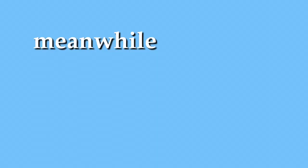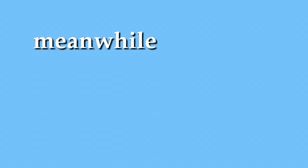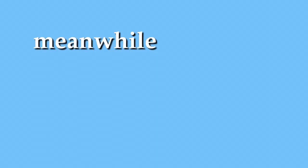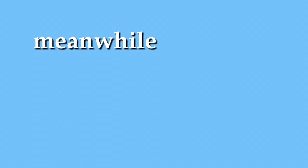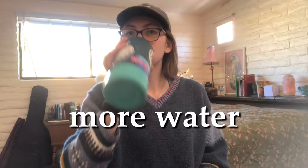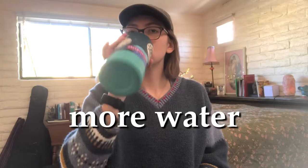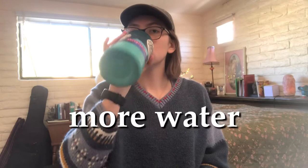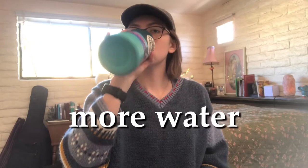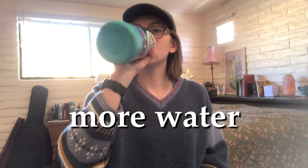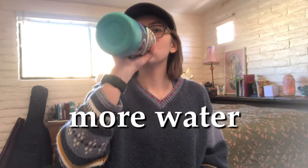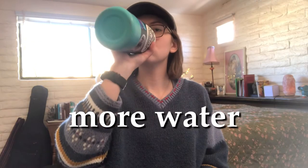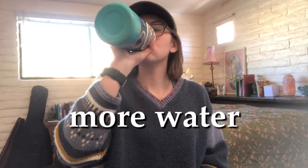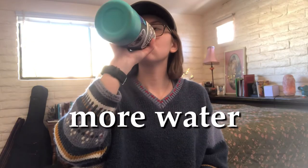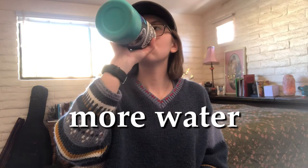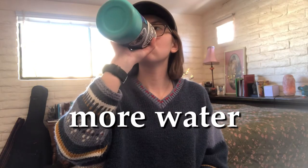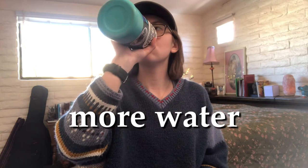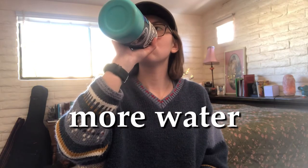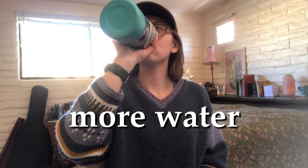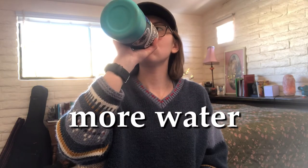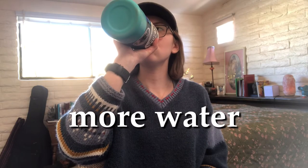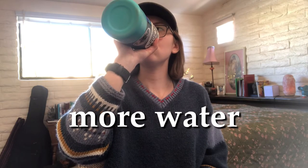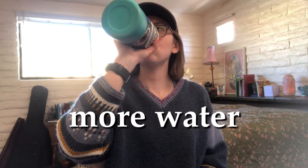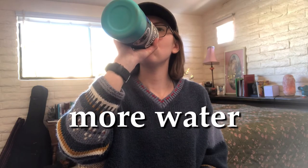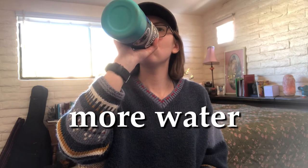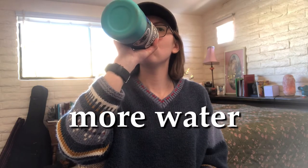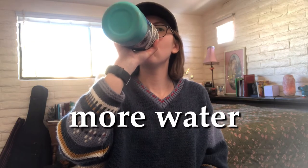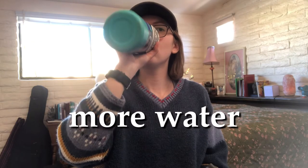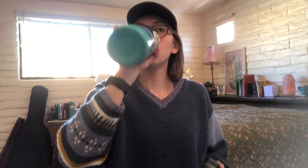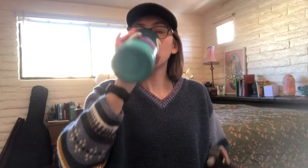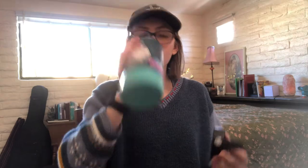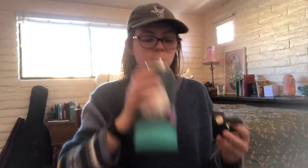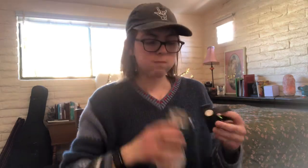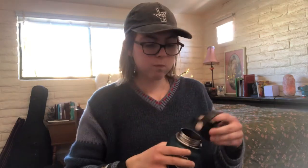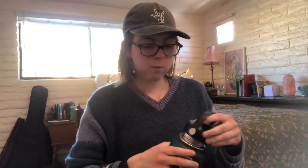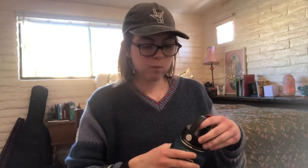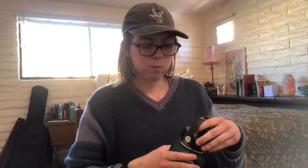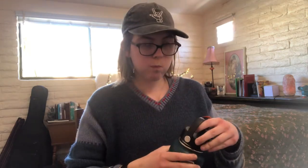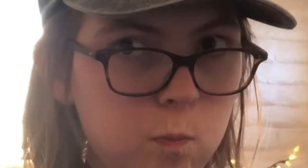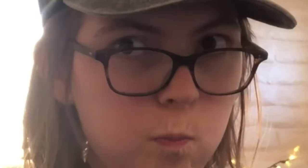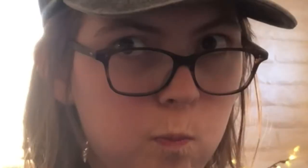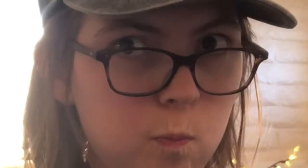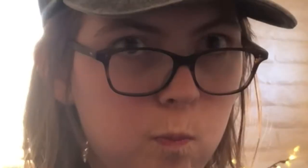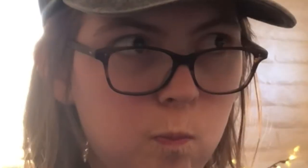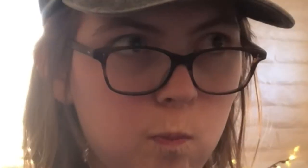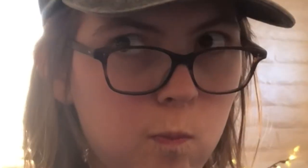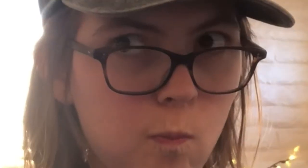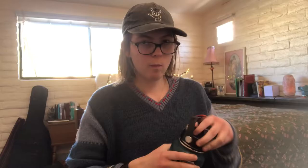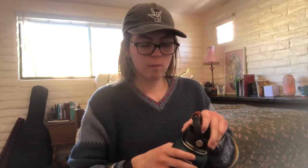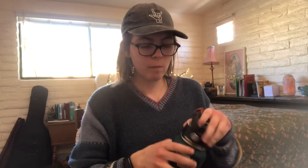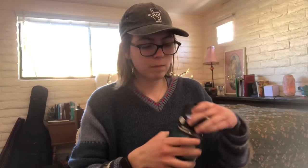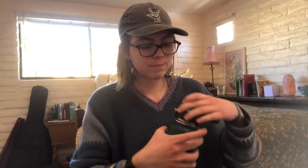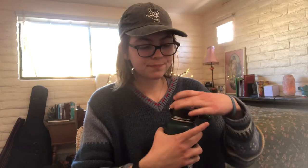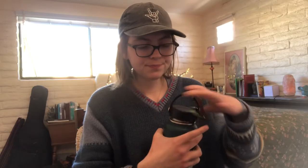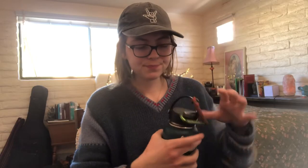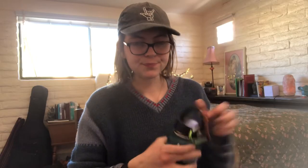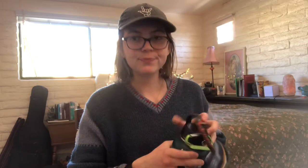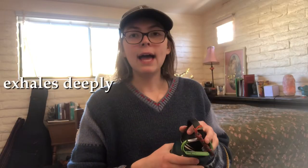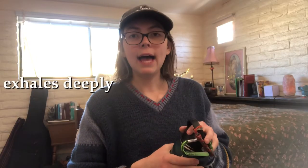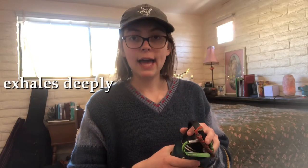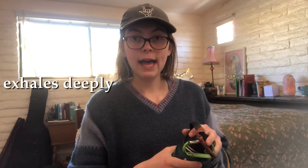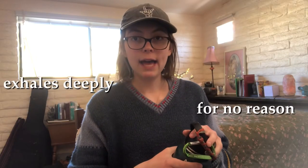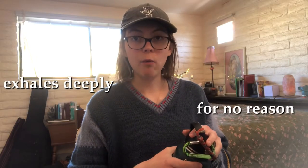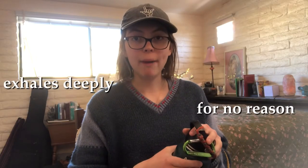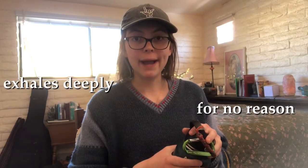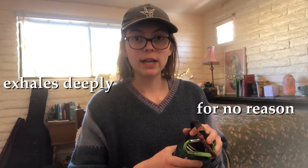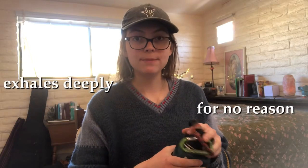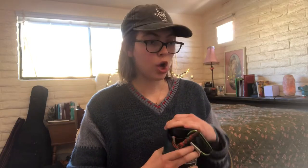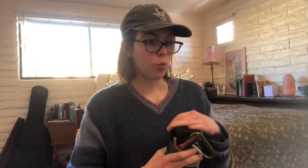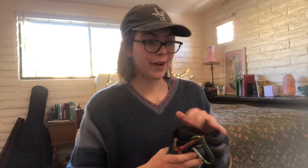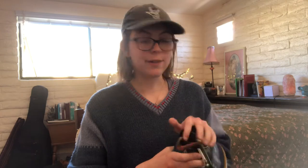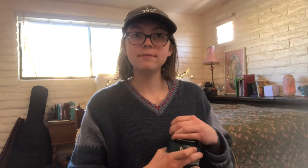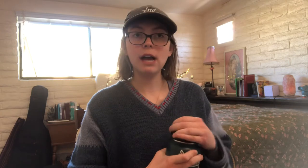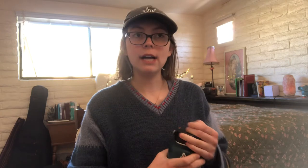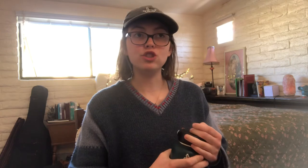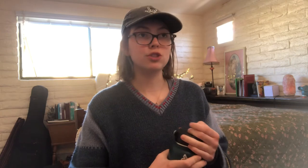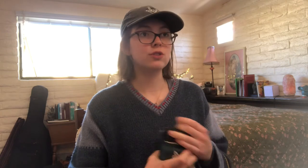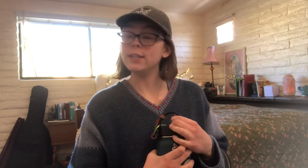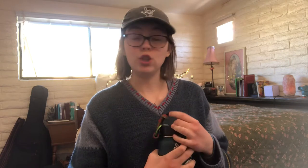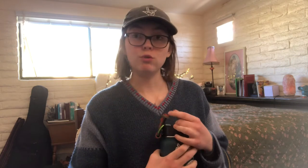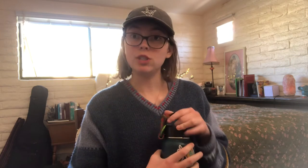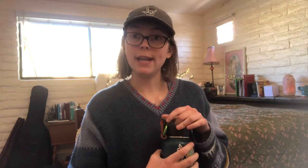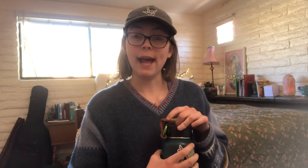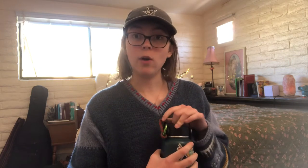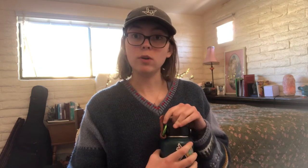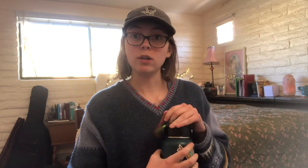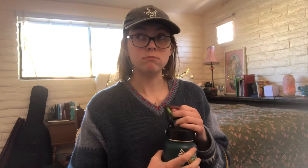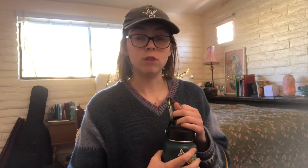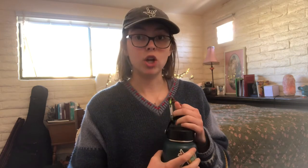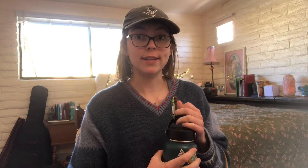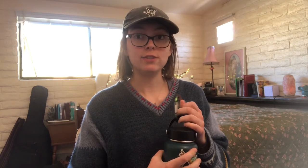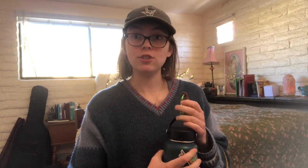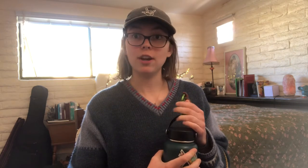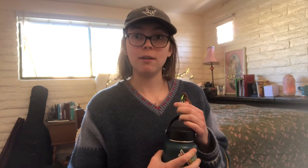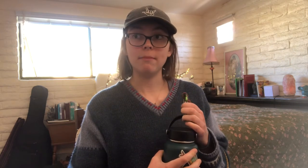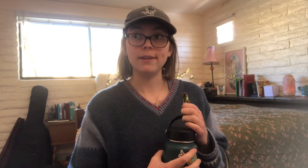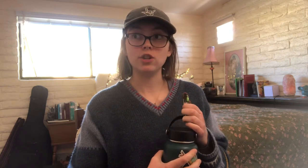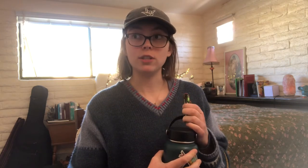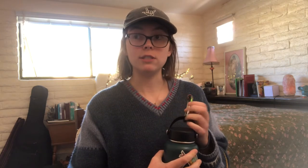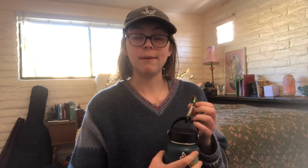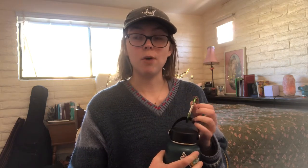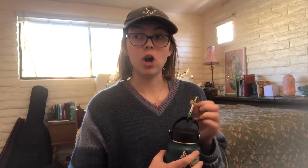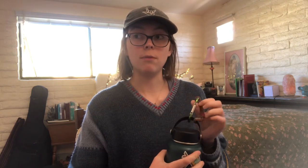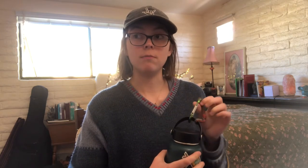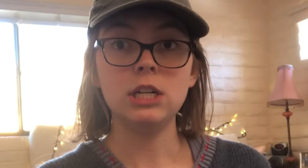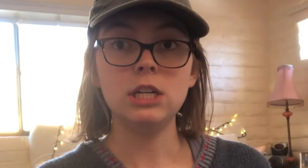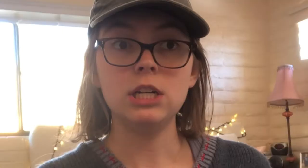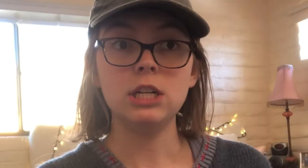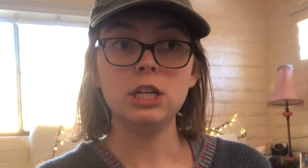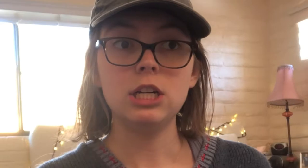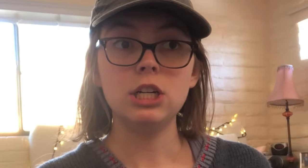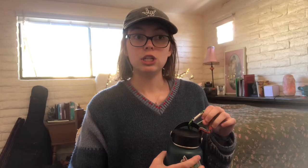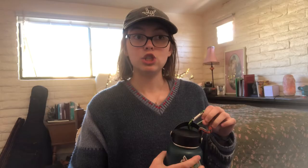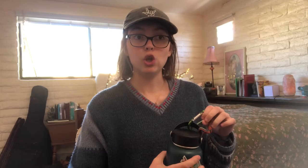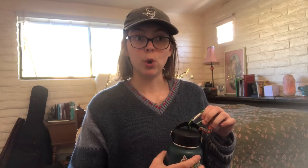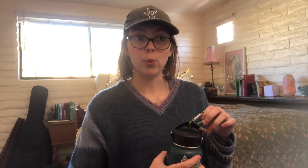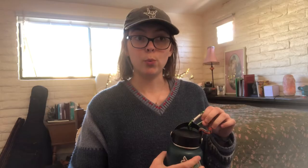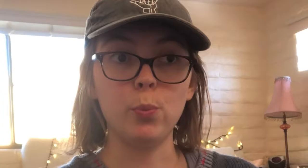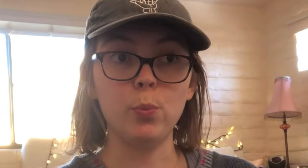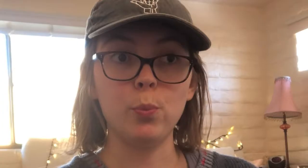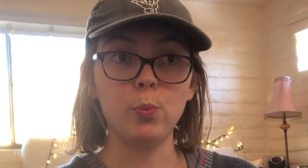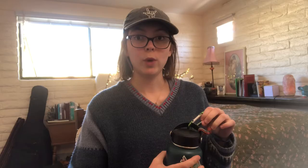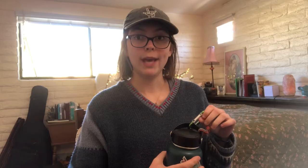still alive we're back well i just used an hour on instagram and talking to my mom so